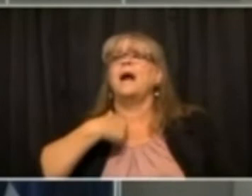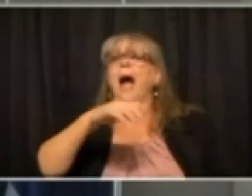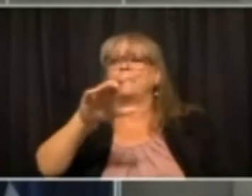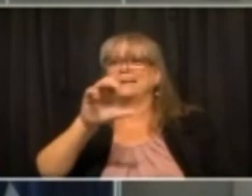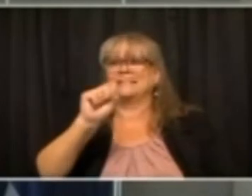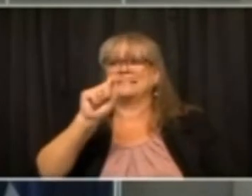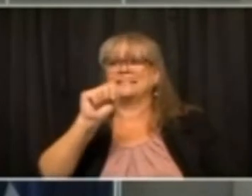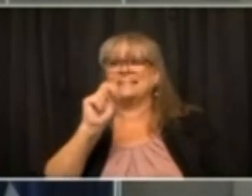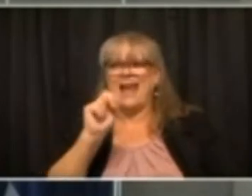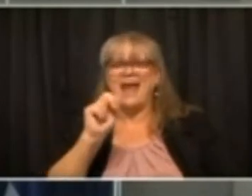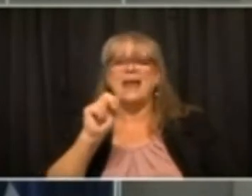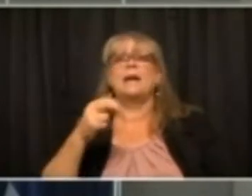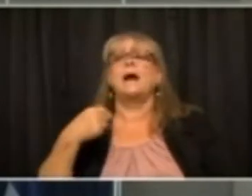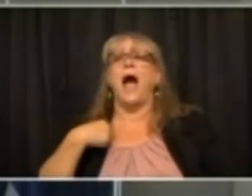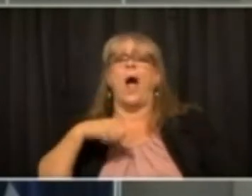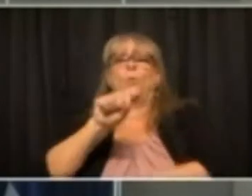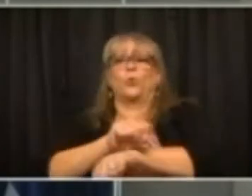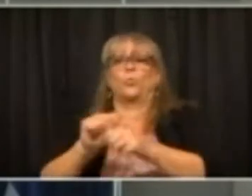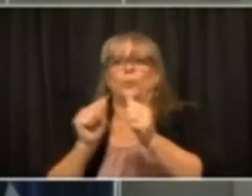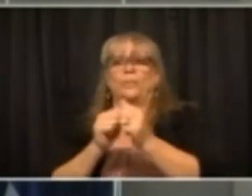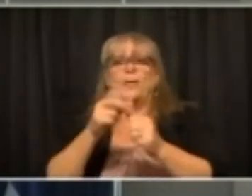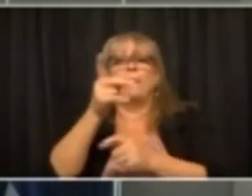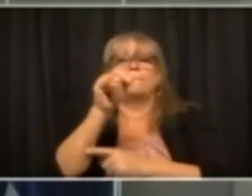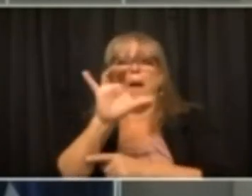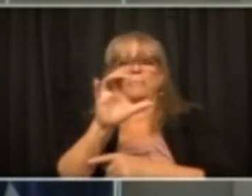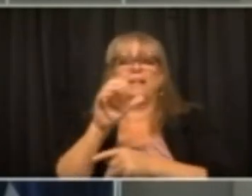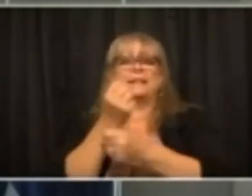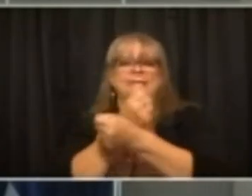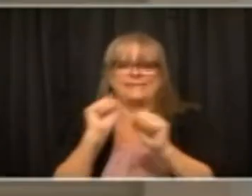three of the divisions in the department of public safety usually engage